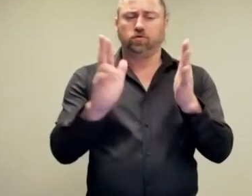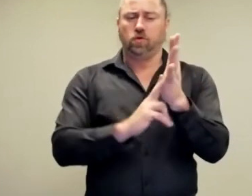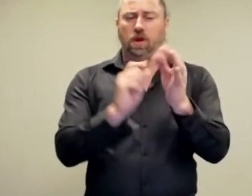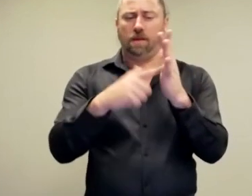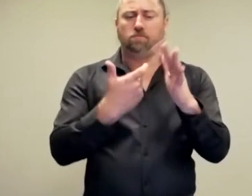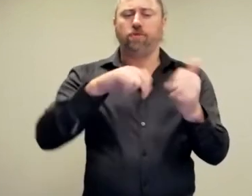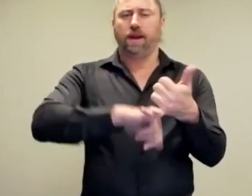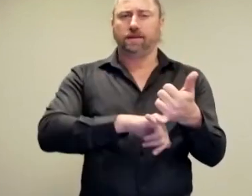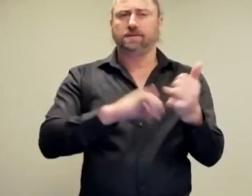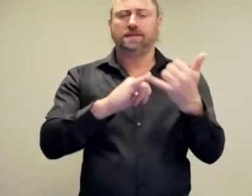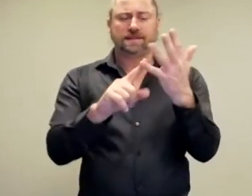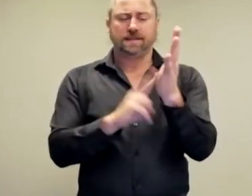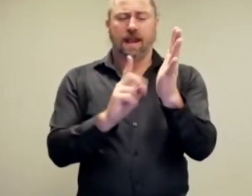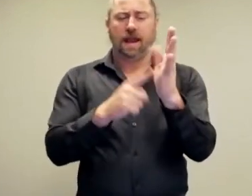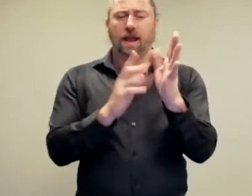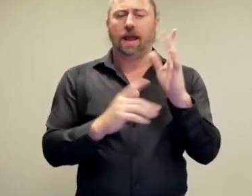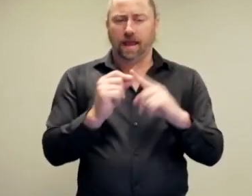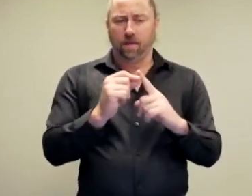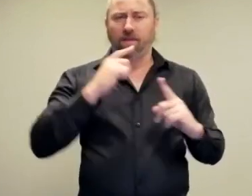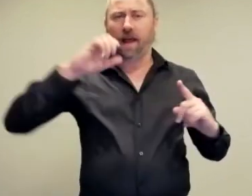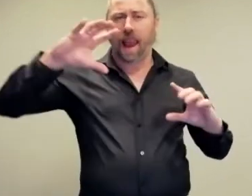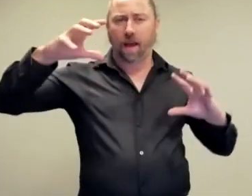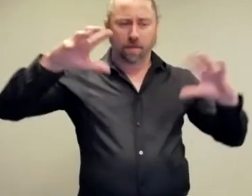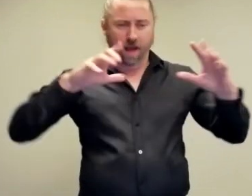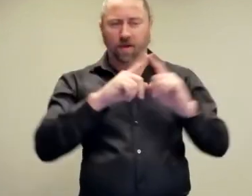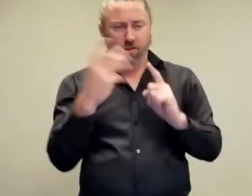ride on domestic ones their bent necks and peering eyes